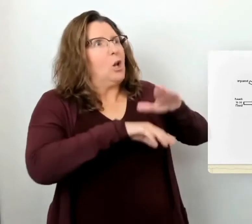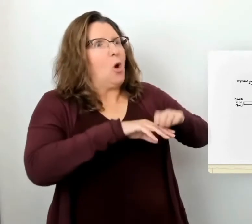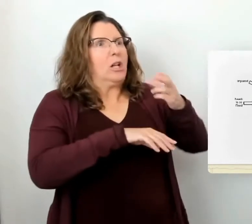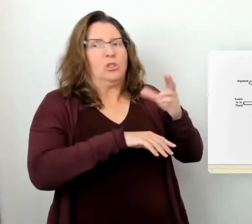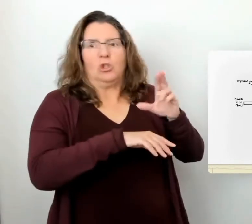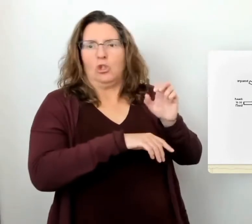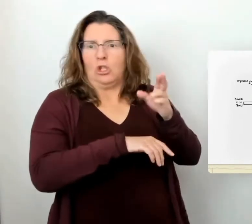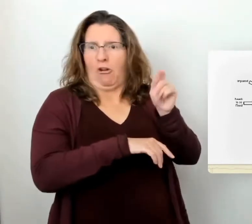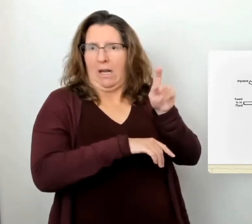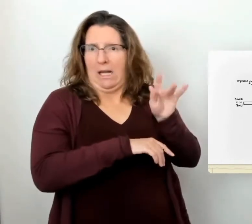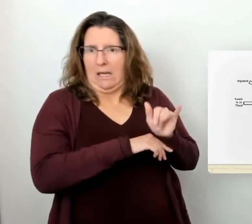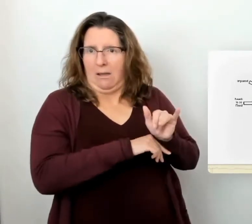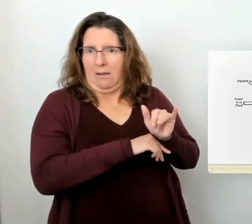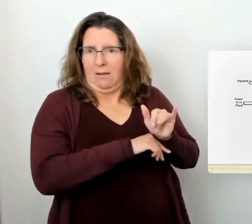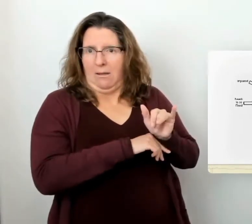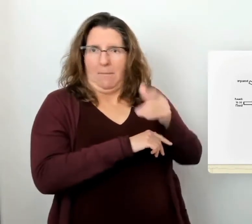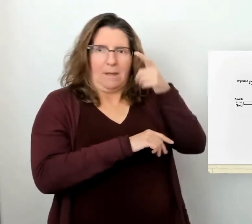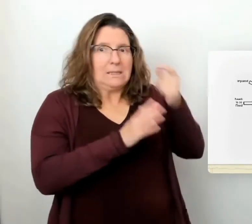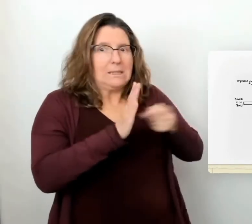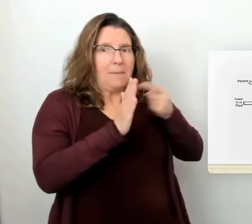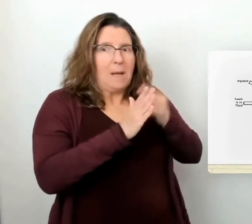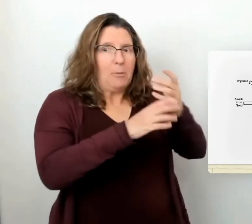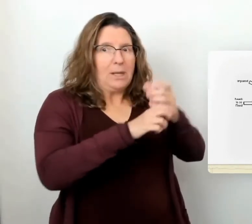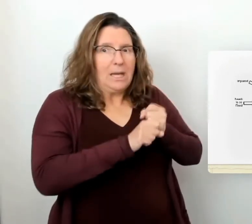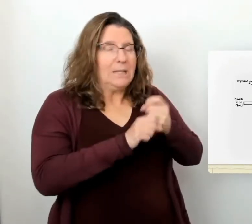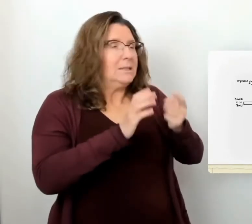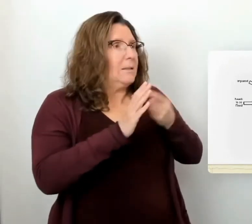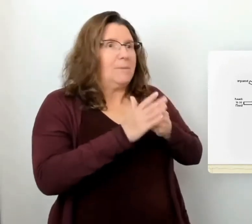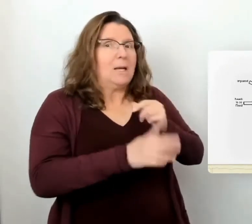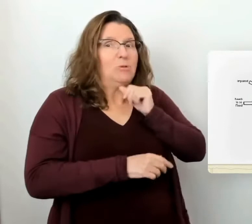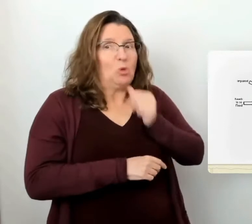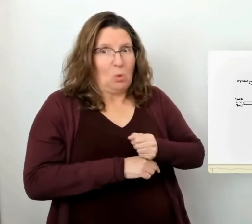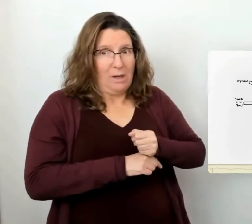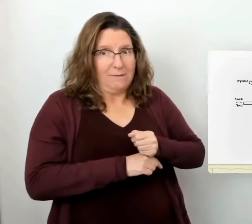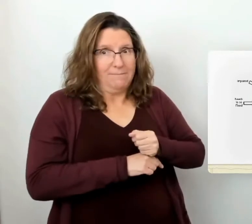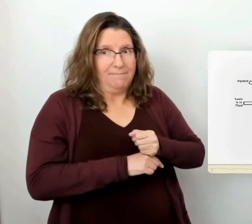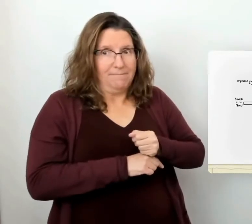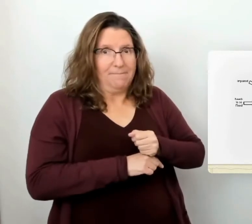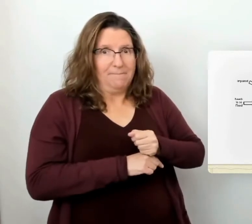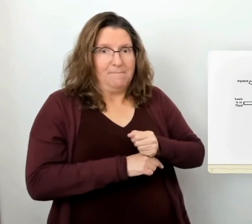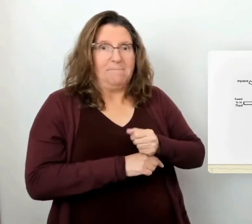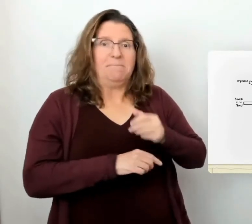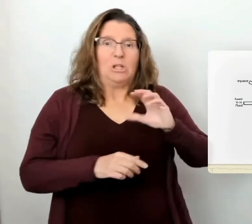So the lesson I learned is that you can't rely on charity. Sometimes you get it, and sometimes you don't.